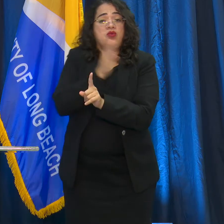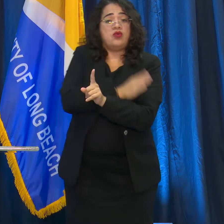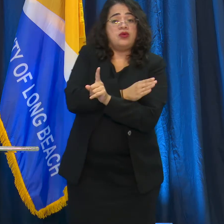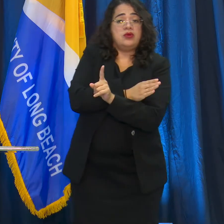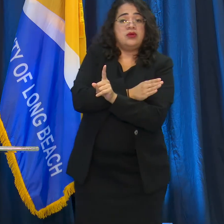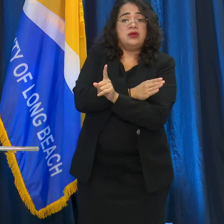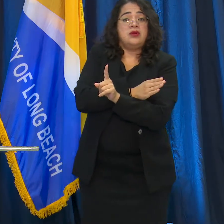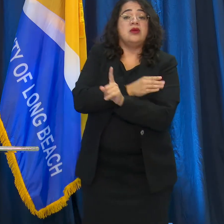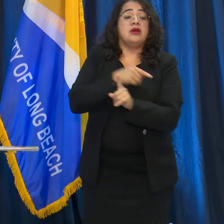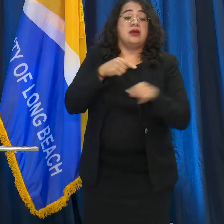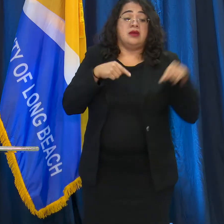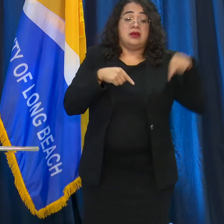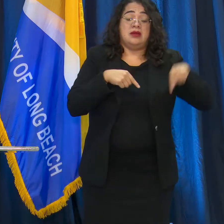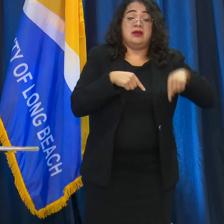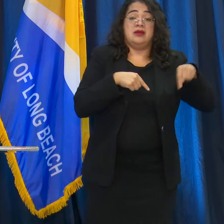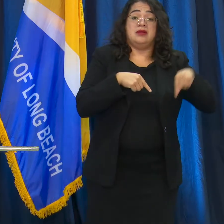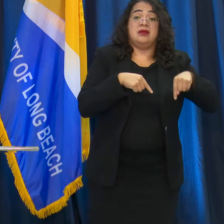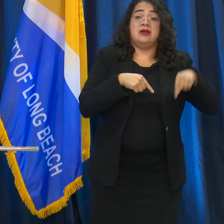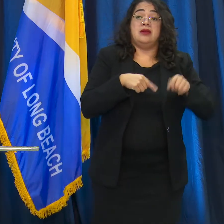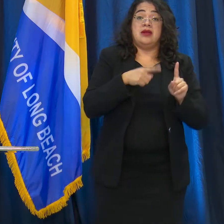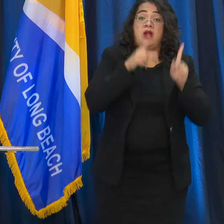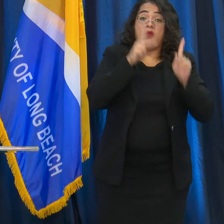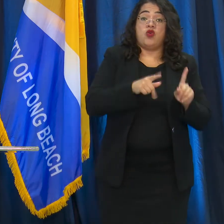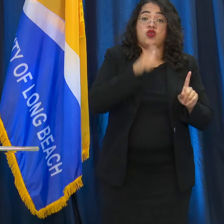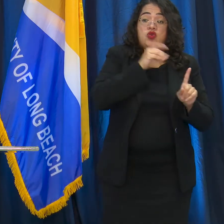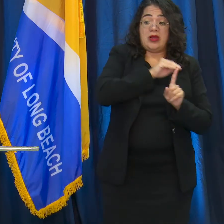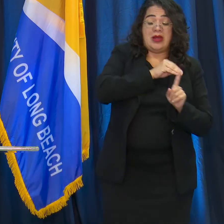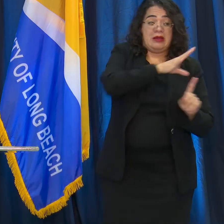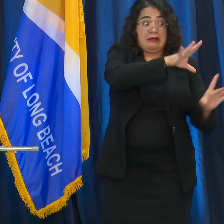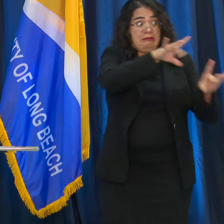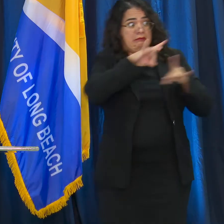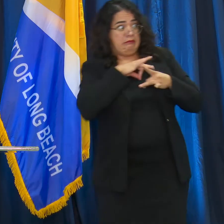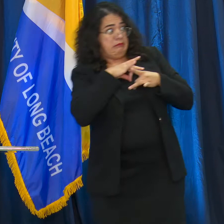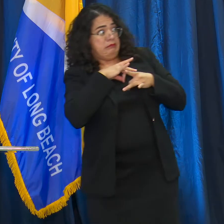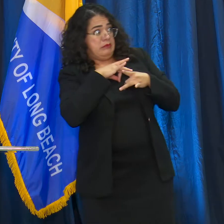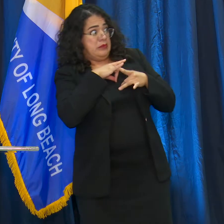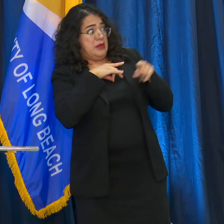had symptoms, because then you have a high risk of developing